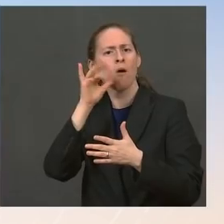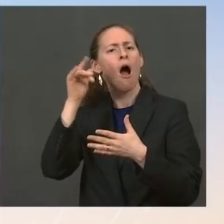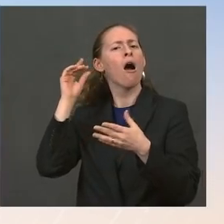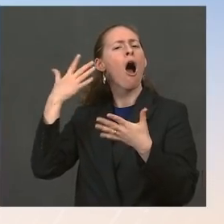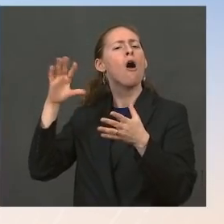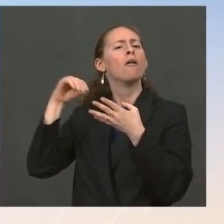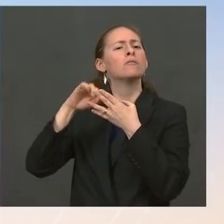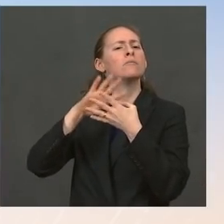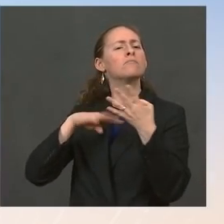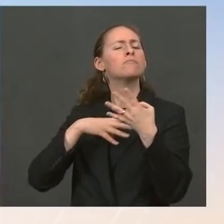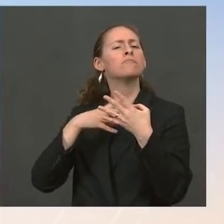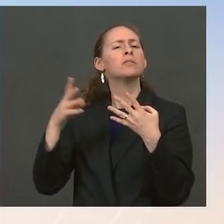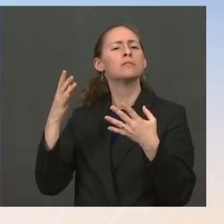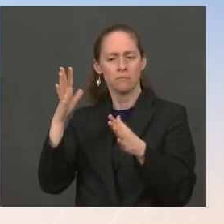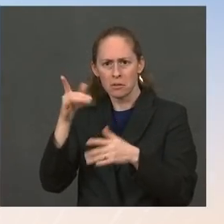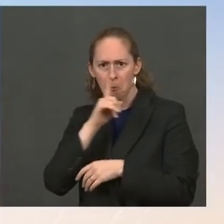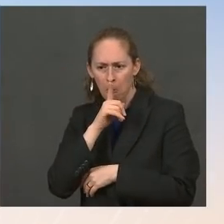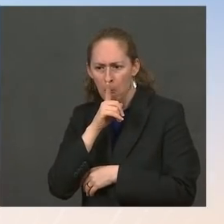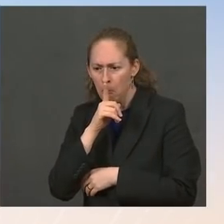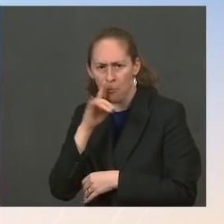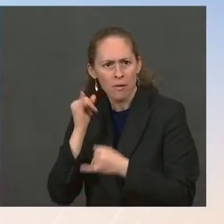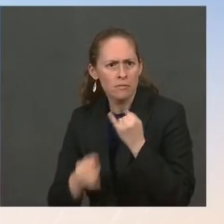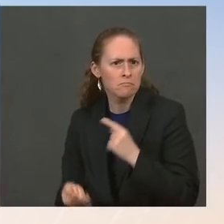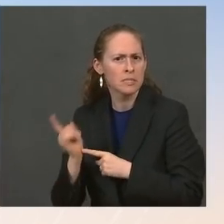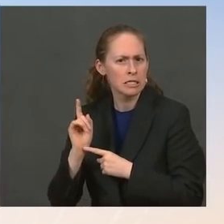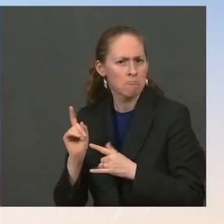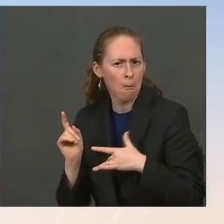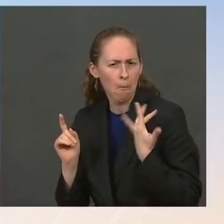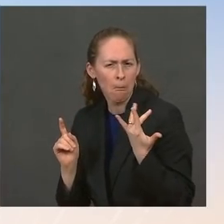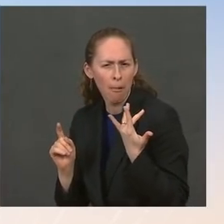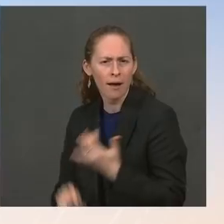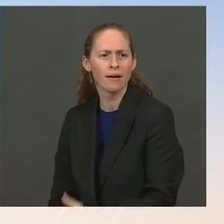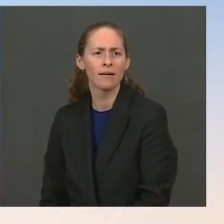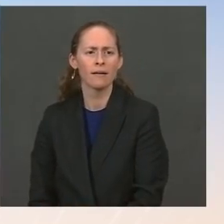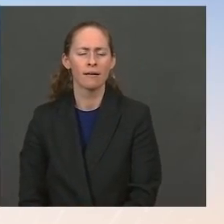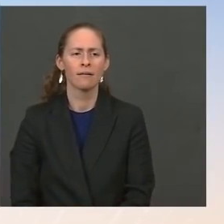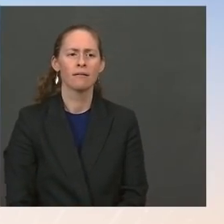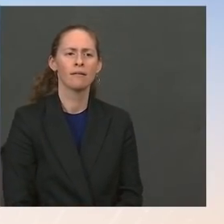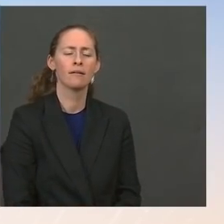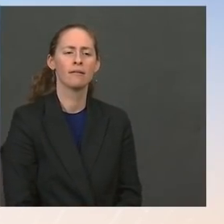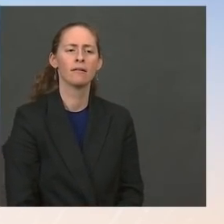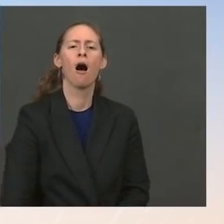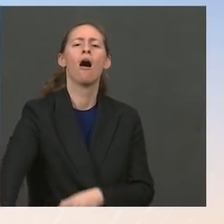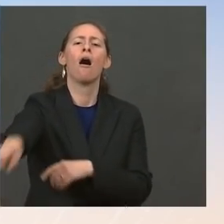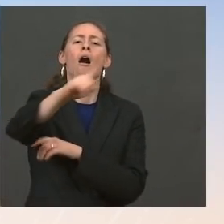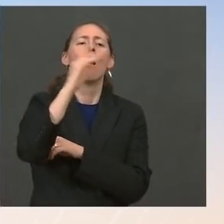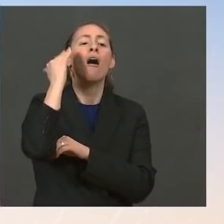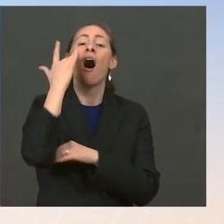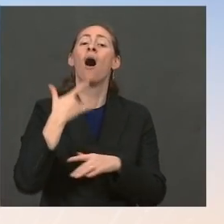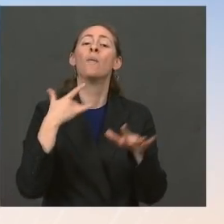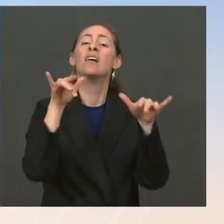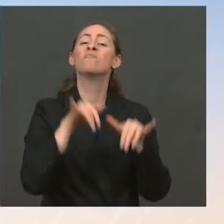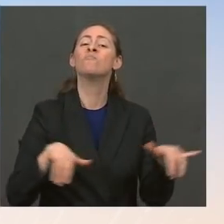Ms. Psaki: Well, just to peel the curtain back for the American people on how this works and how it typically works -- if you look back at history here: